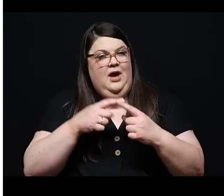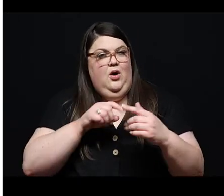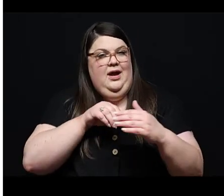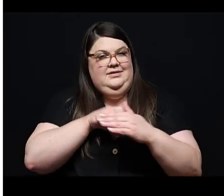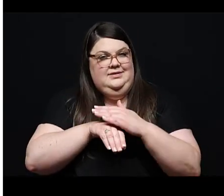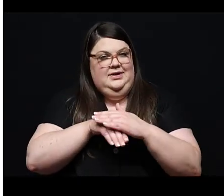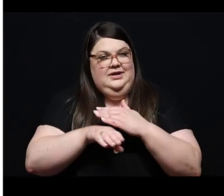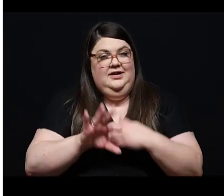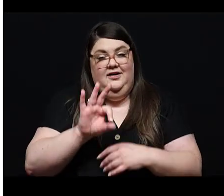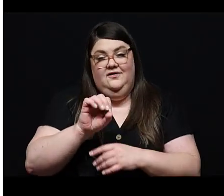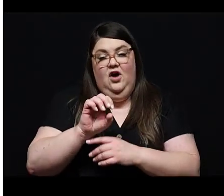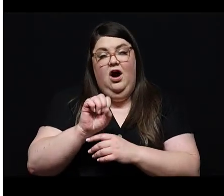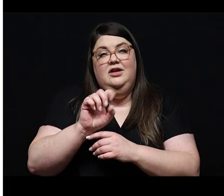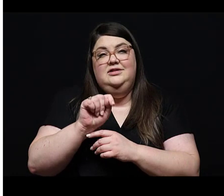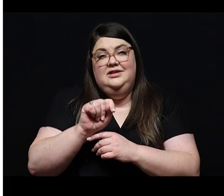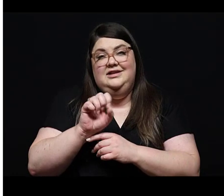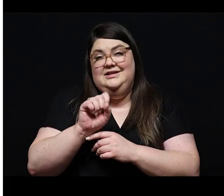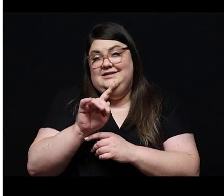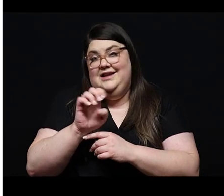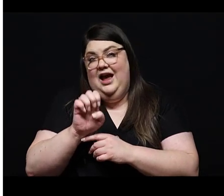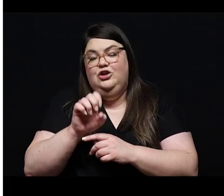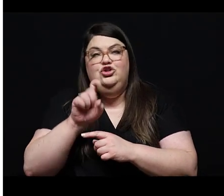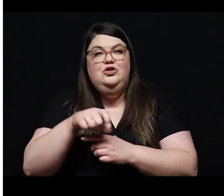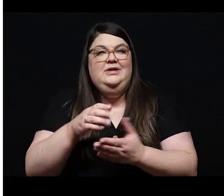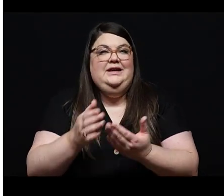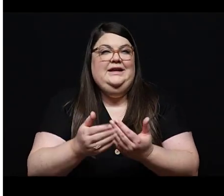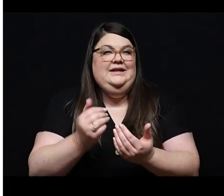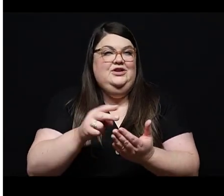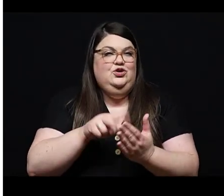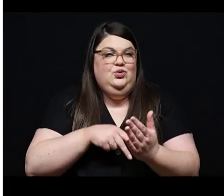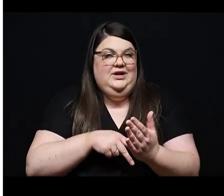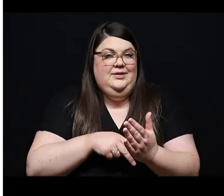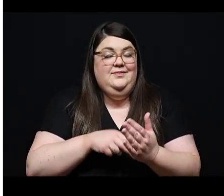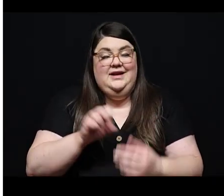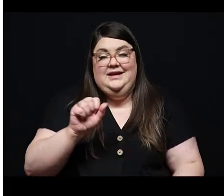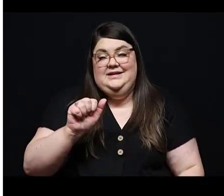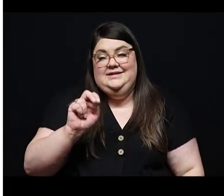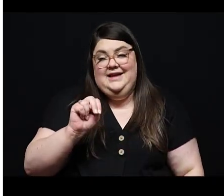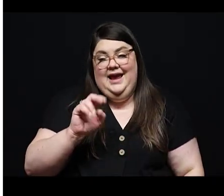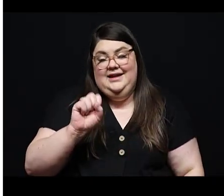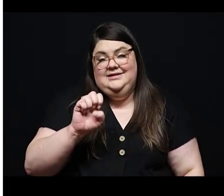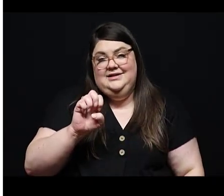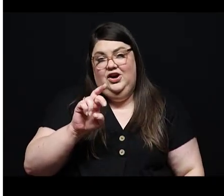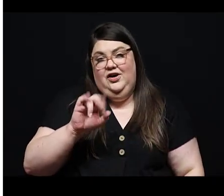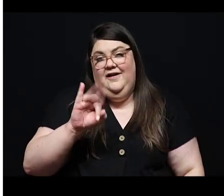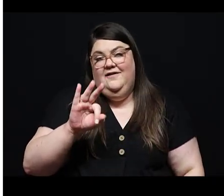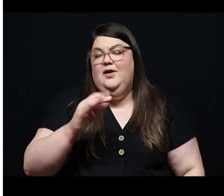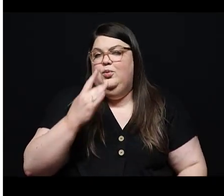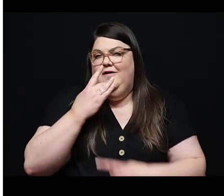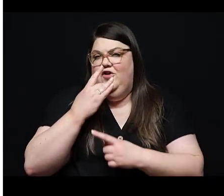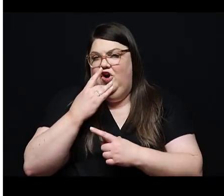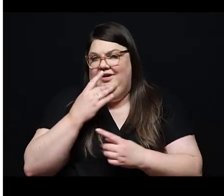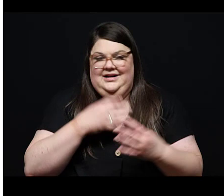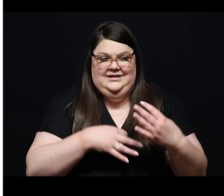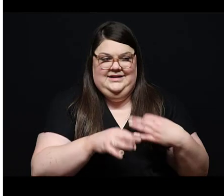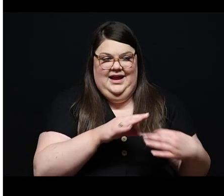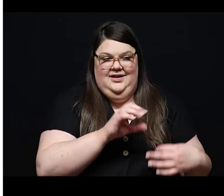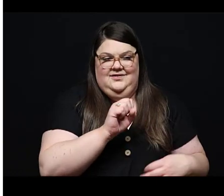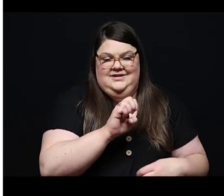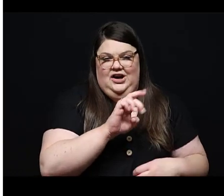Fonts should be easy to read. Sans serif fonts should be used over serif fonts. Serif